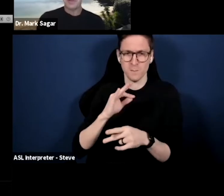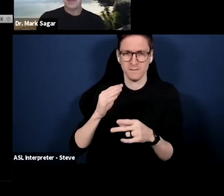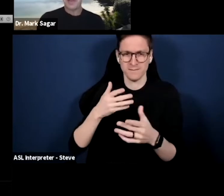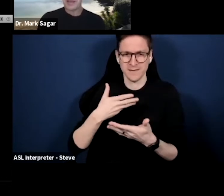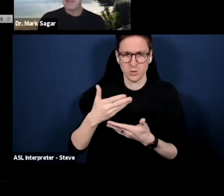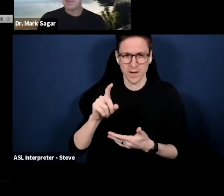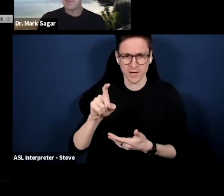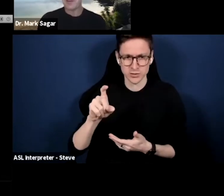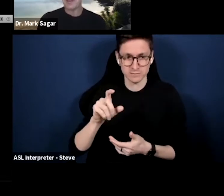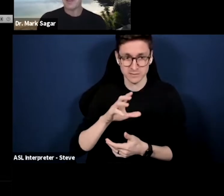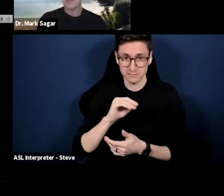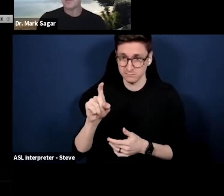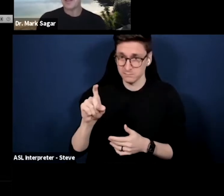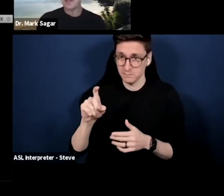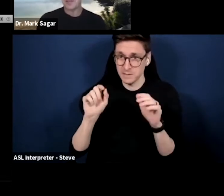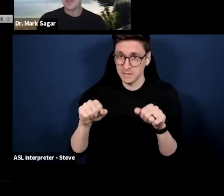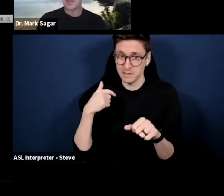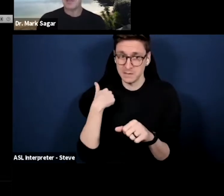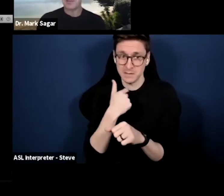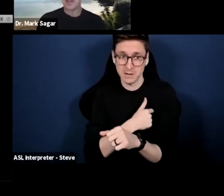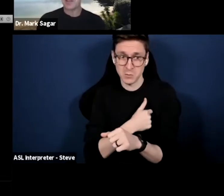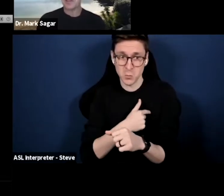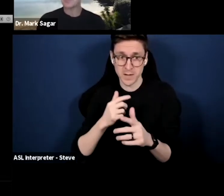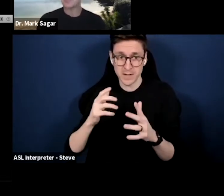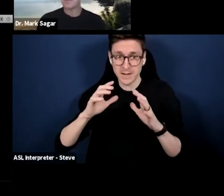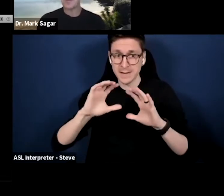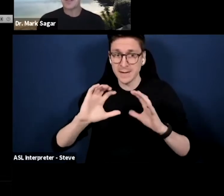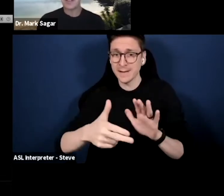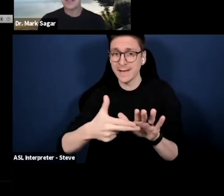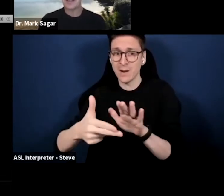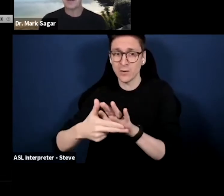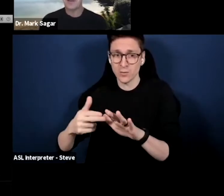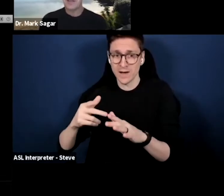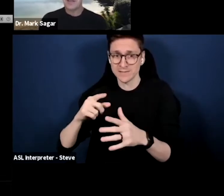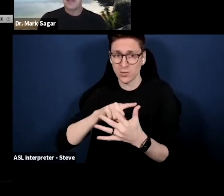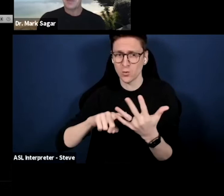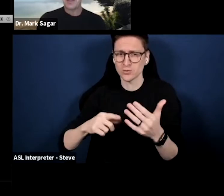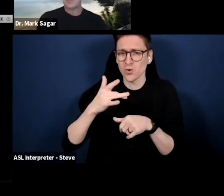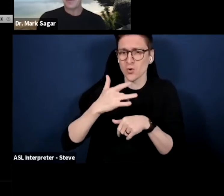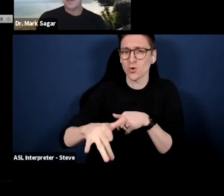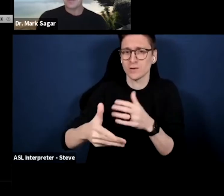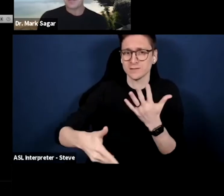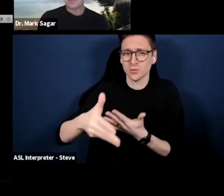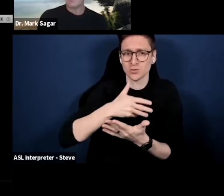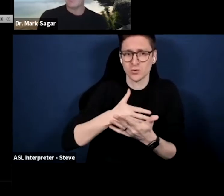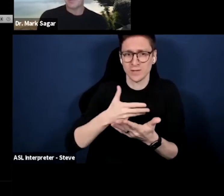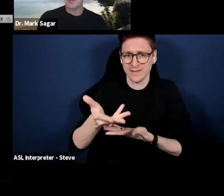to characterize these early social interactions in sufficient detail to be convincingly reproduced